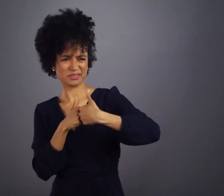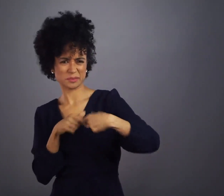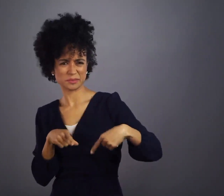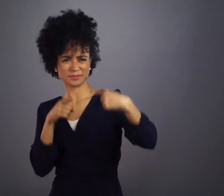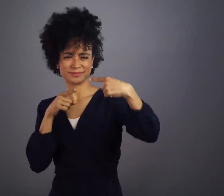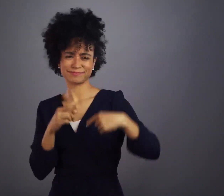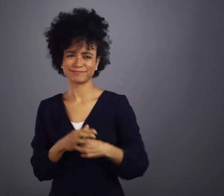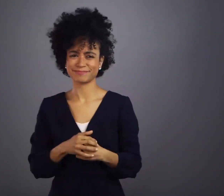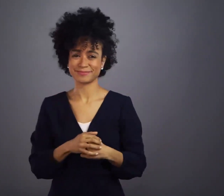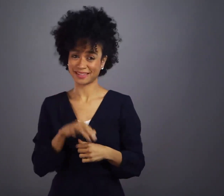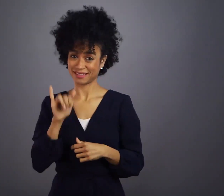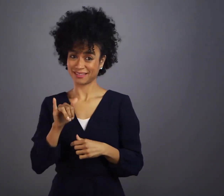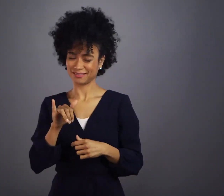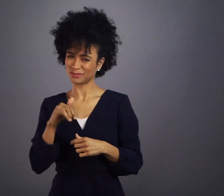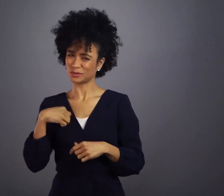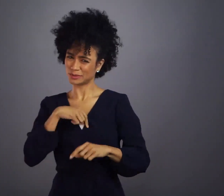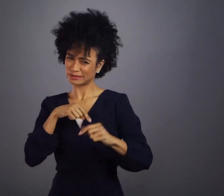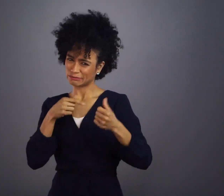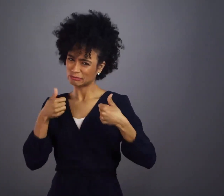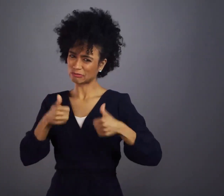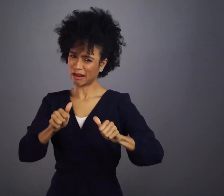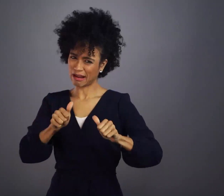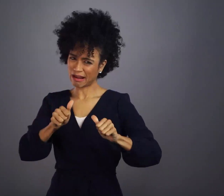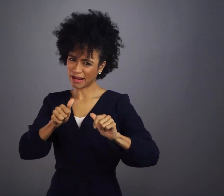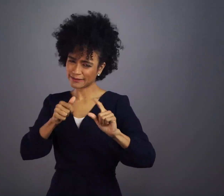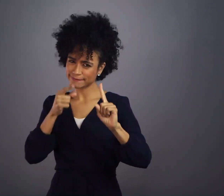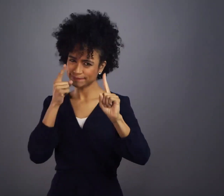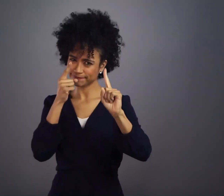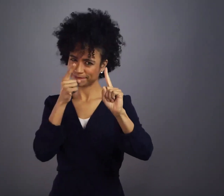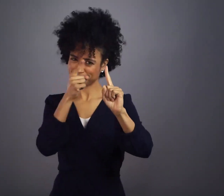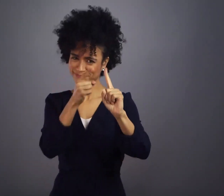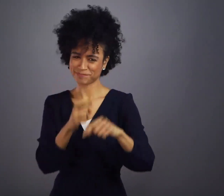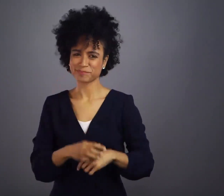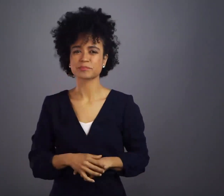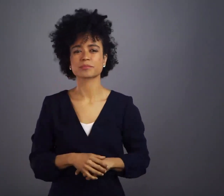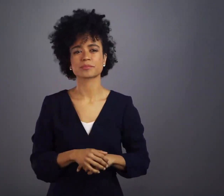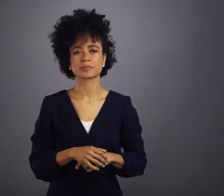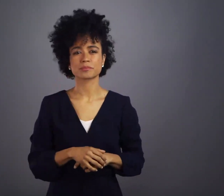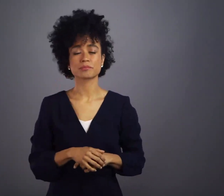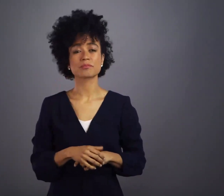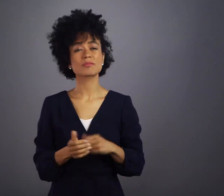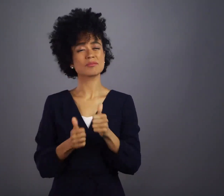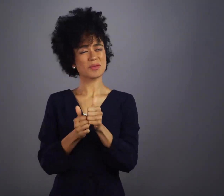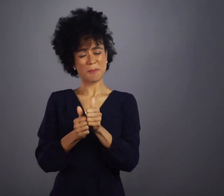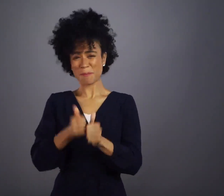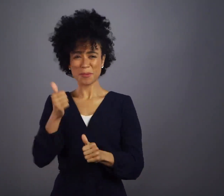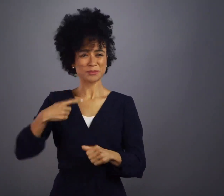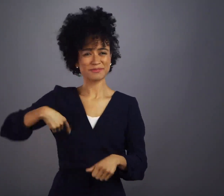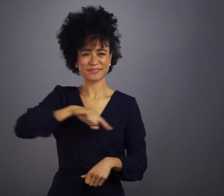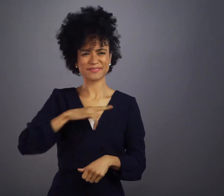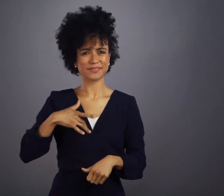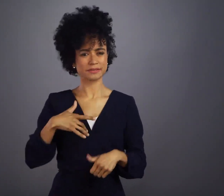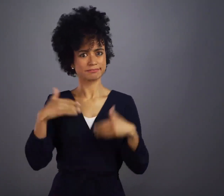Nothing would please us so much as to write a book which would contain no basis for contention or argument.